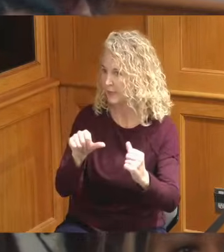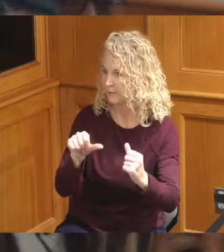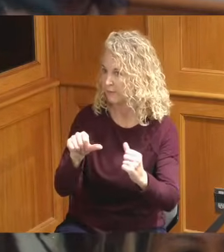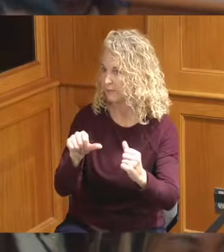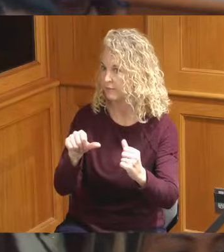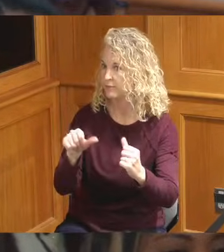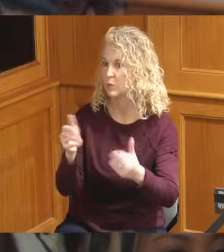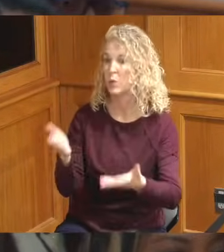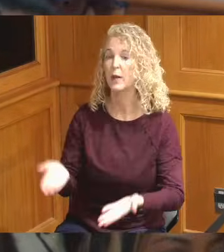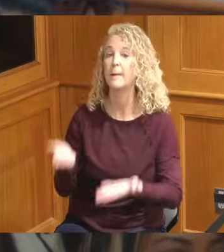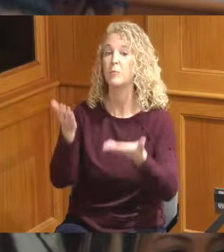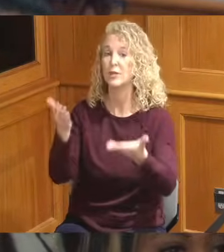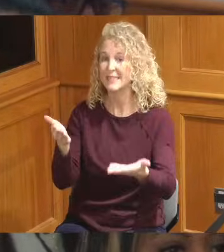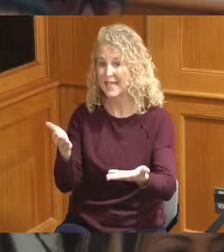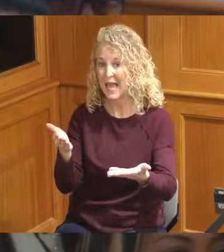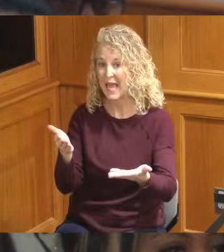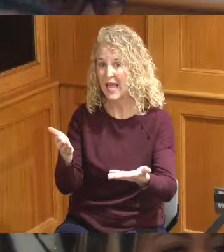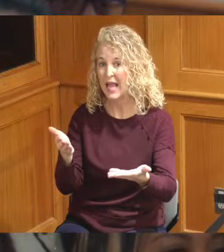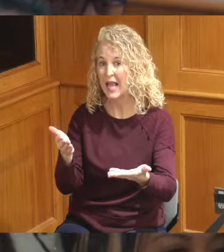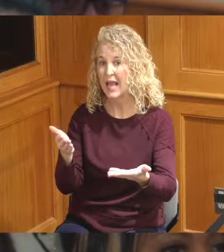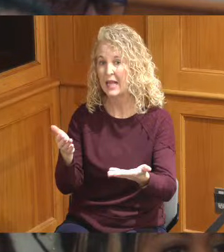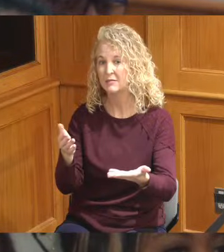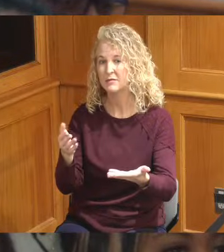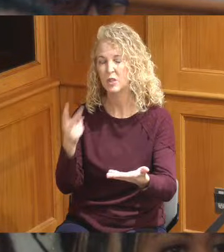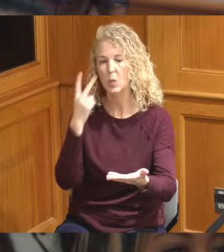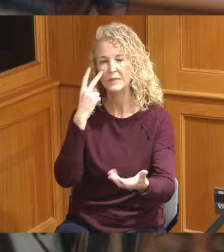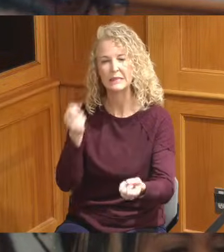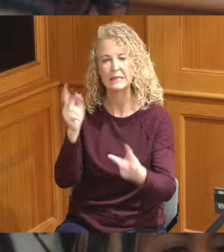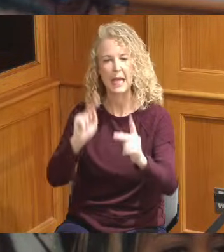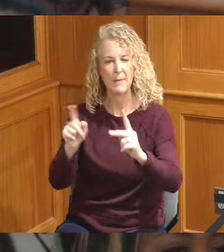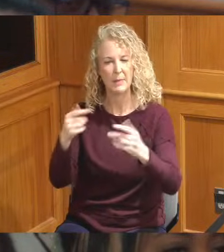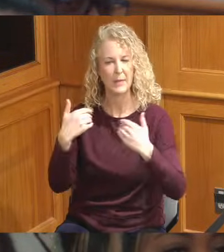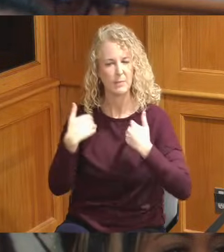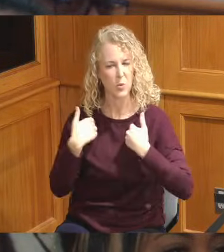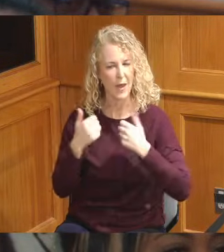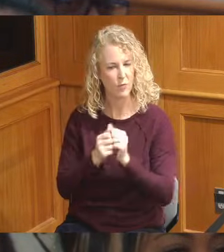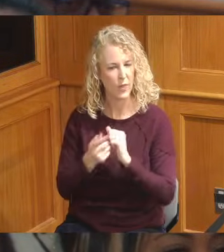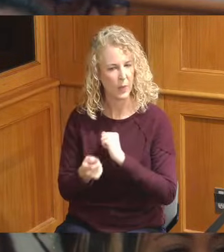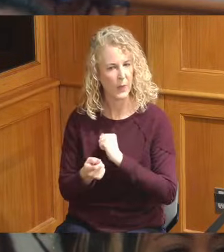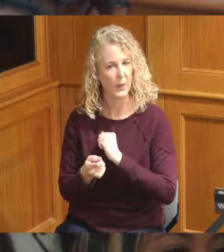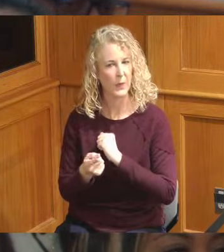to present the proclamation to you and depending on how many people you have with you, we'll either